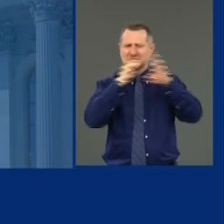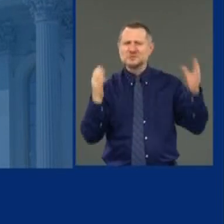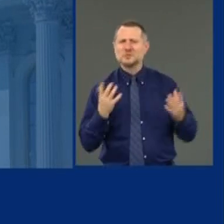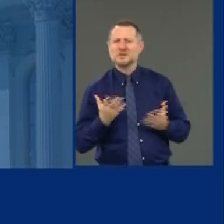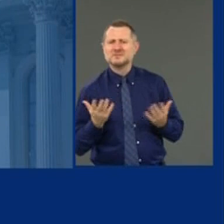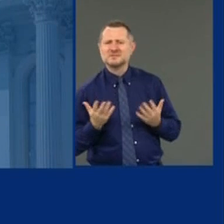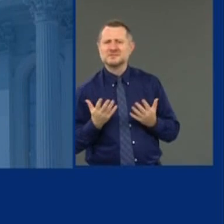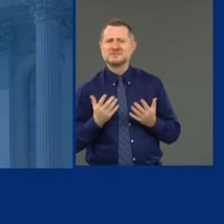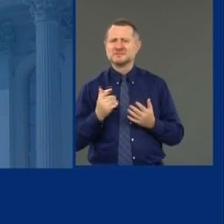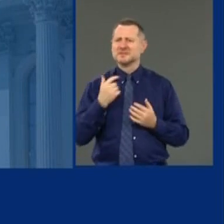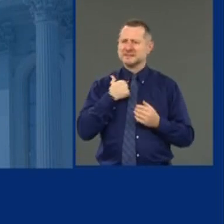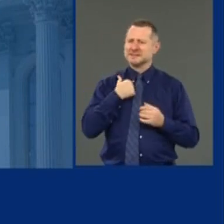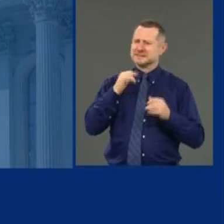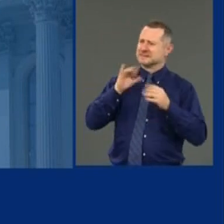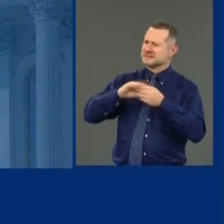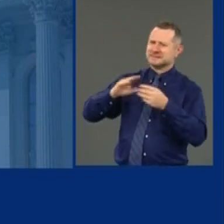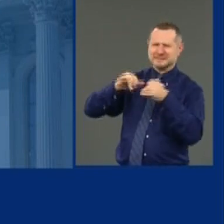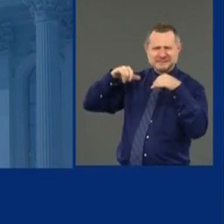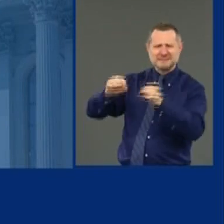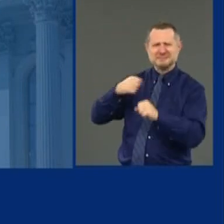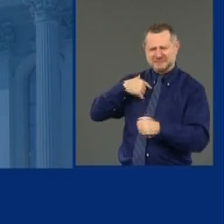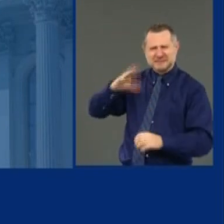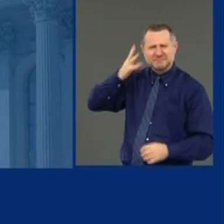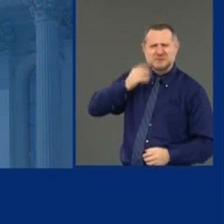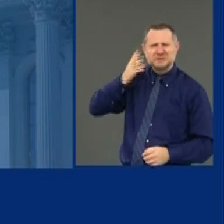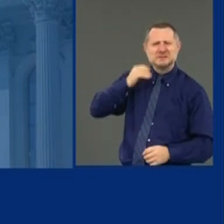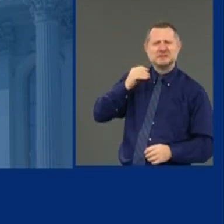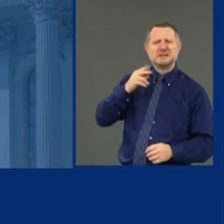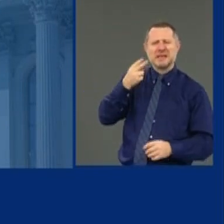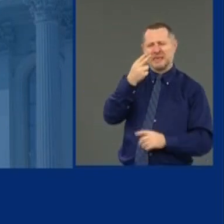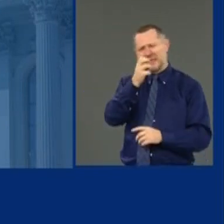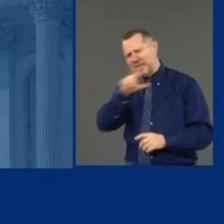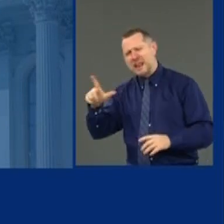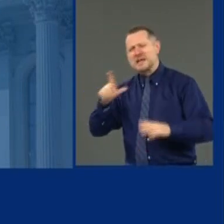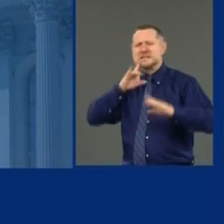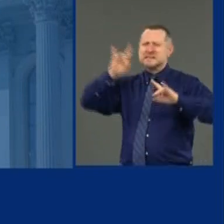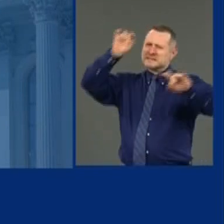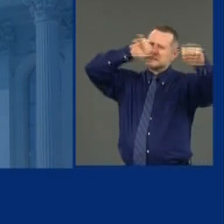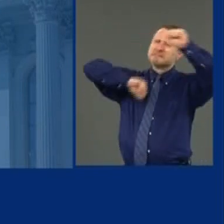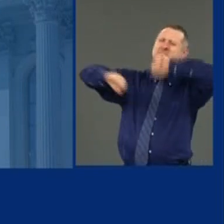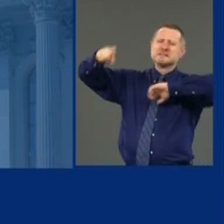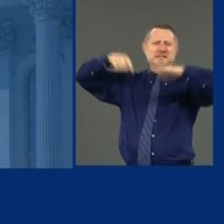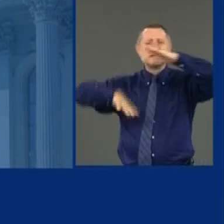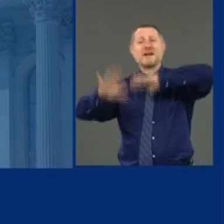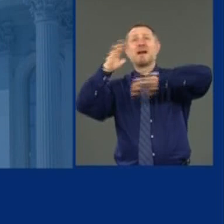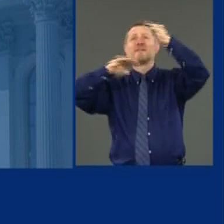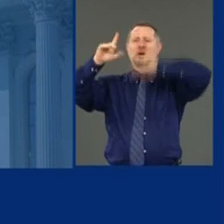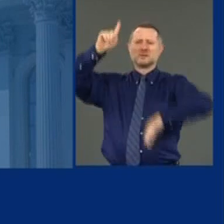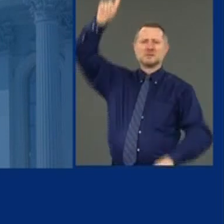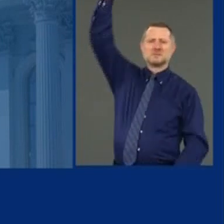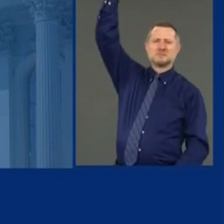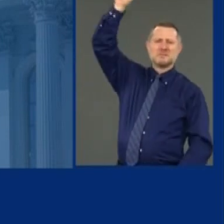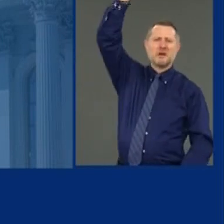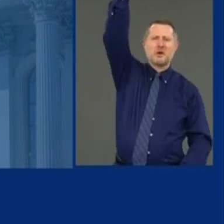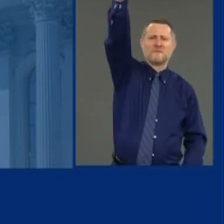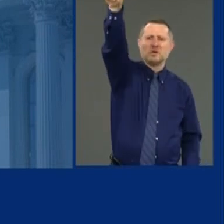WHERE'S THE PLAN? WHERE'S THE VISION, TO PLAN TO SAY YES, WE WENT THROUGH HELL BUT HEAVEN IS ON THE OTHER SIDE